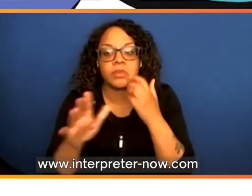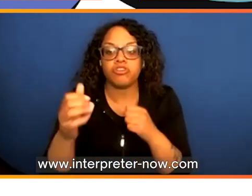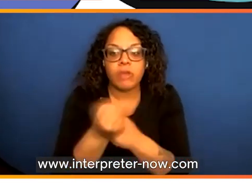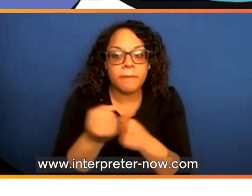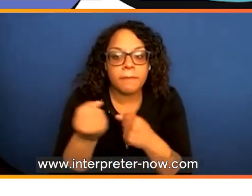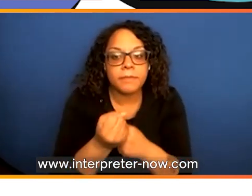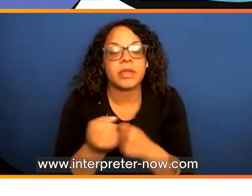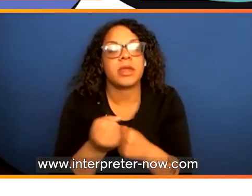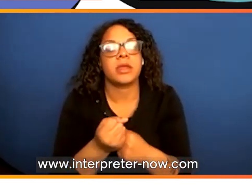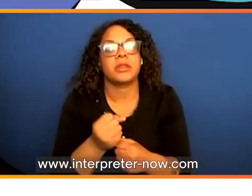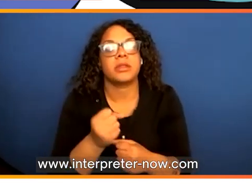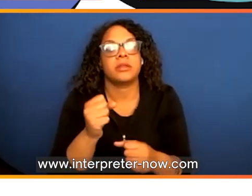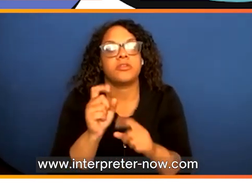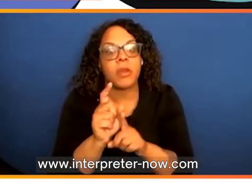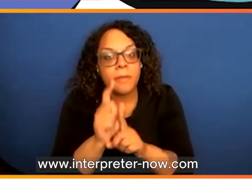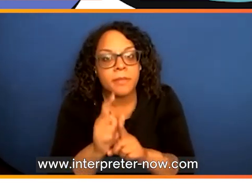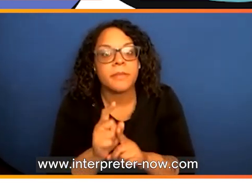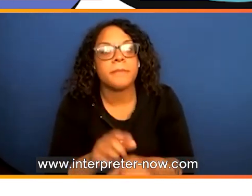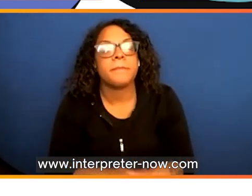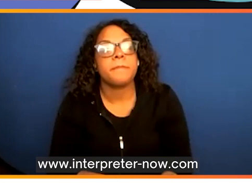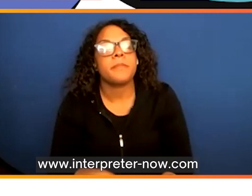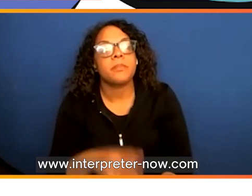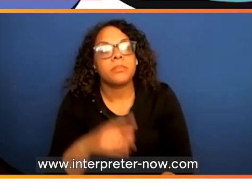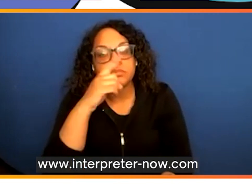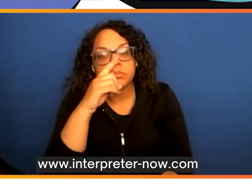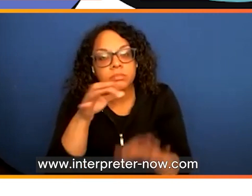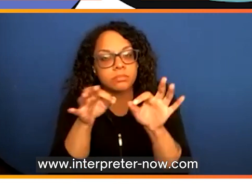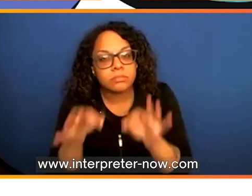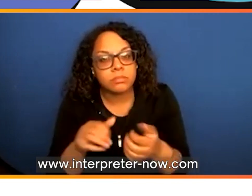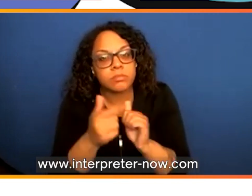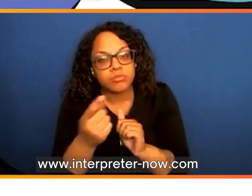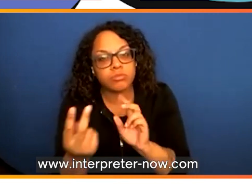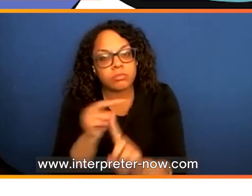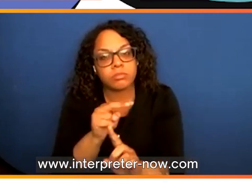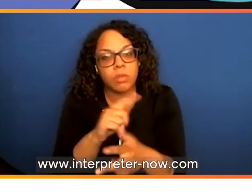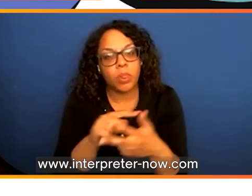how you think about those three different? Well, not necessarily different, but those three different concepts?